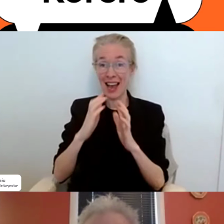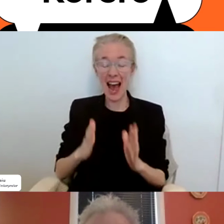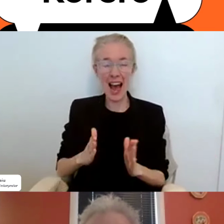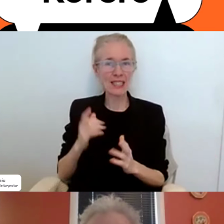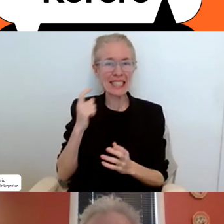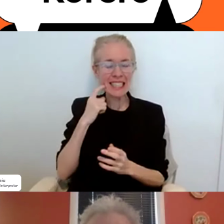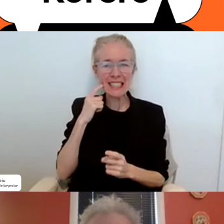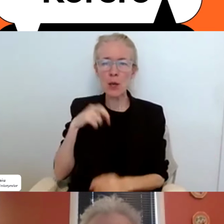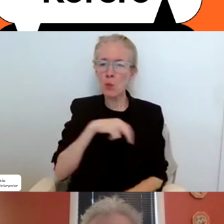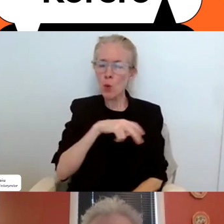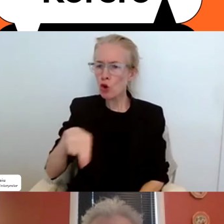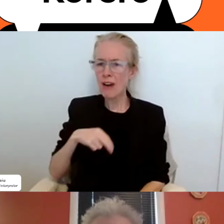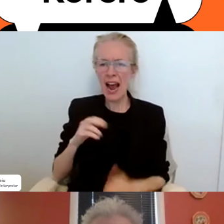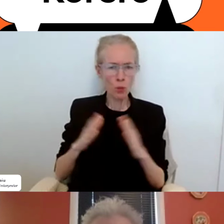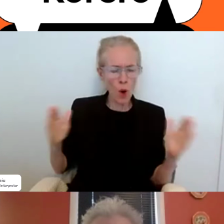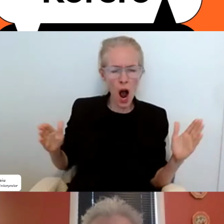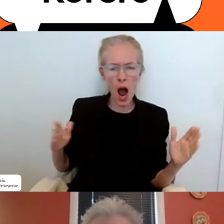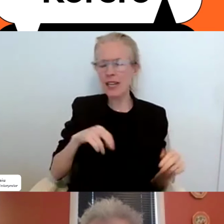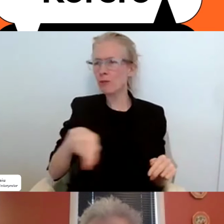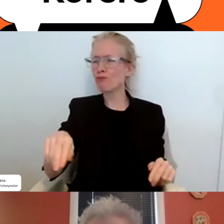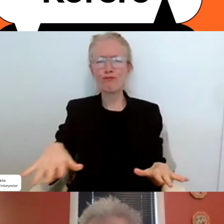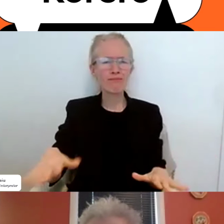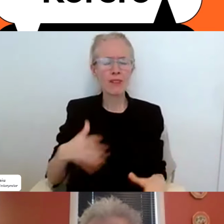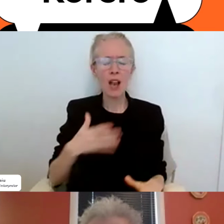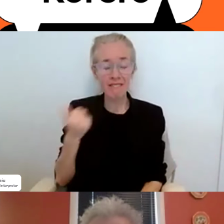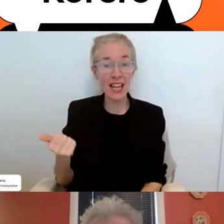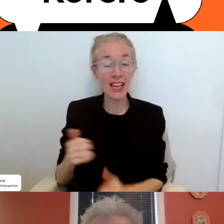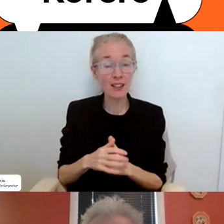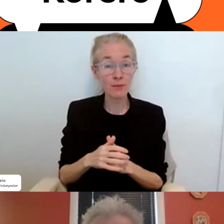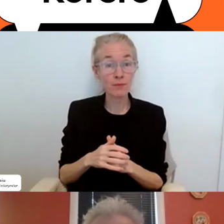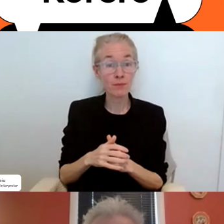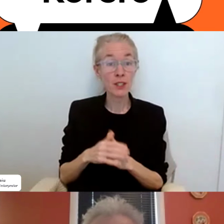live in and move around. So I think you hit the nail on the head with